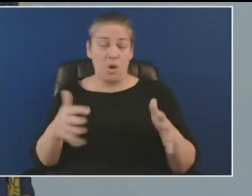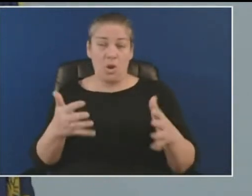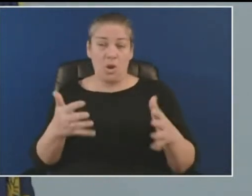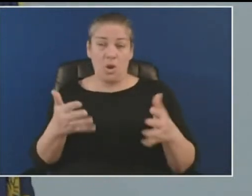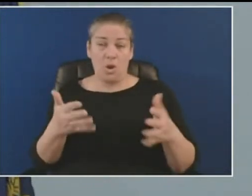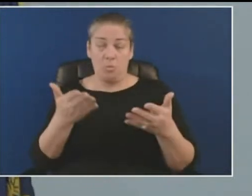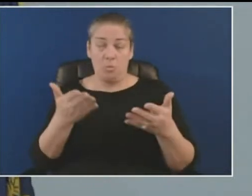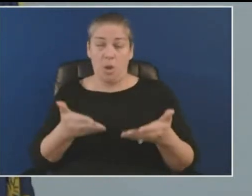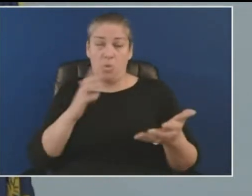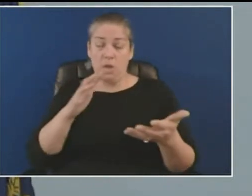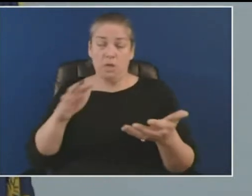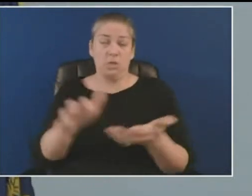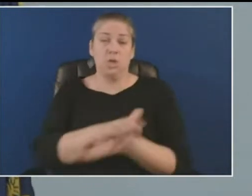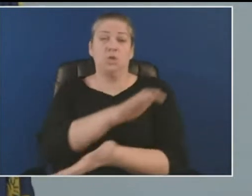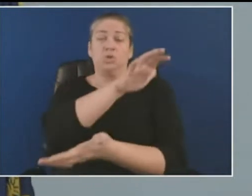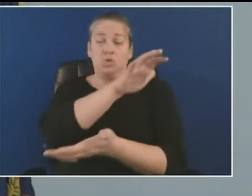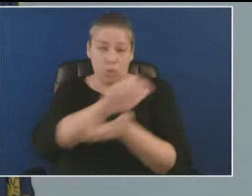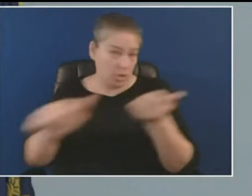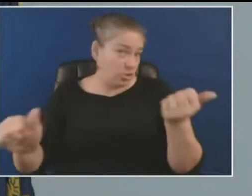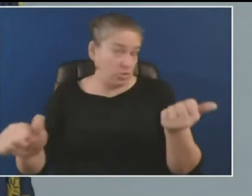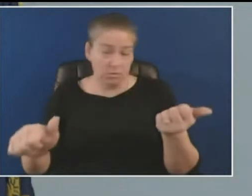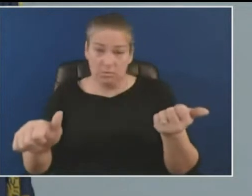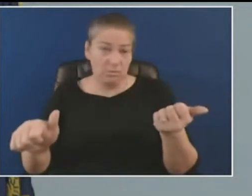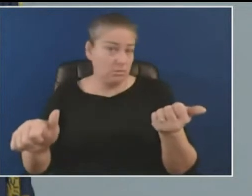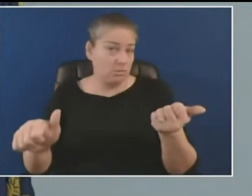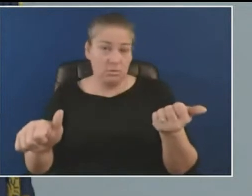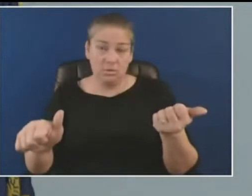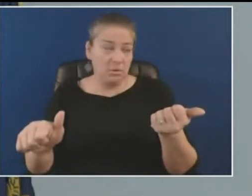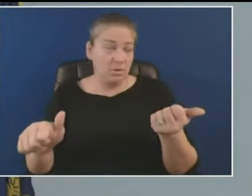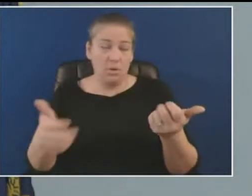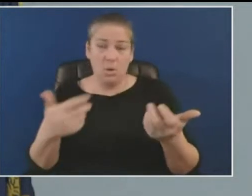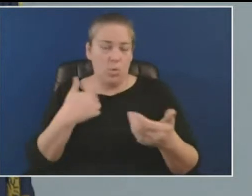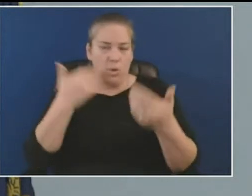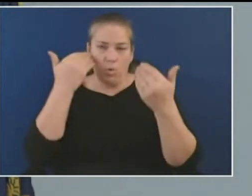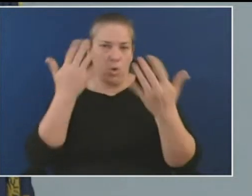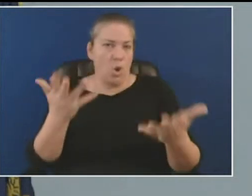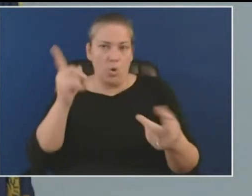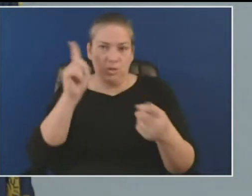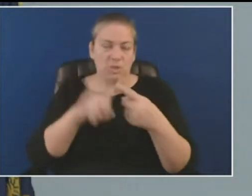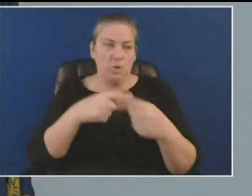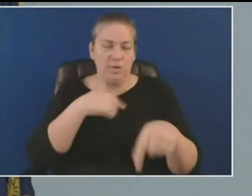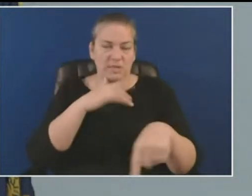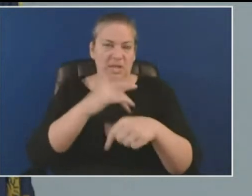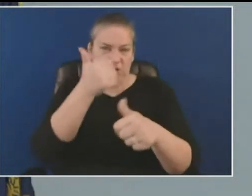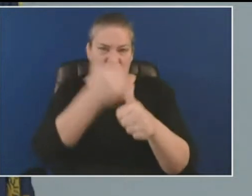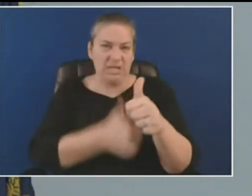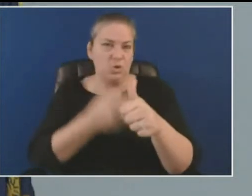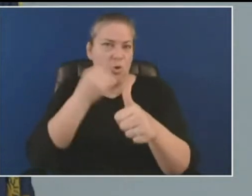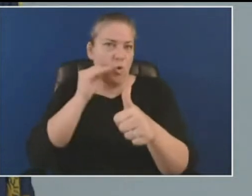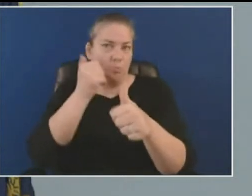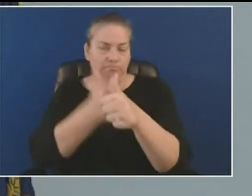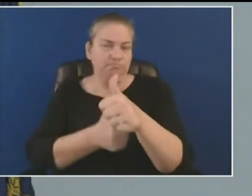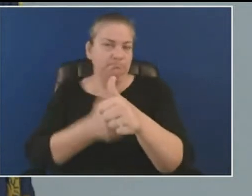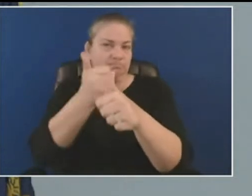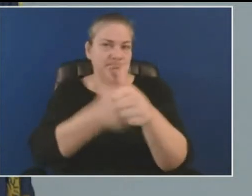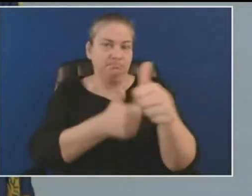That total loss until we can get to to each home. And we call it door to door. But in many of these homes